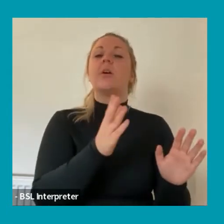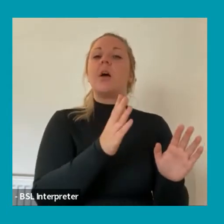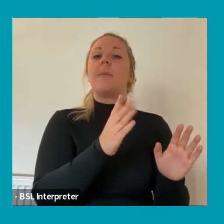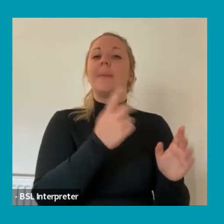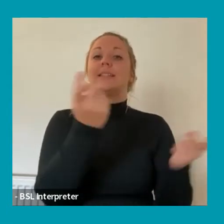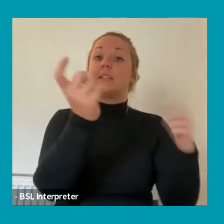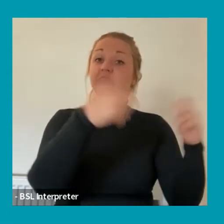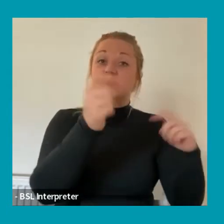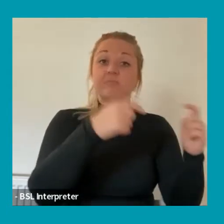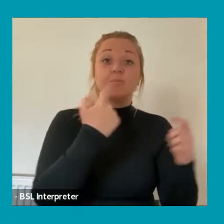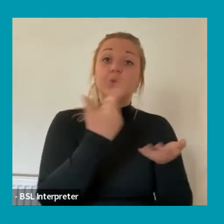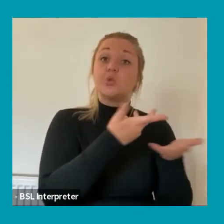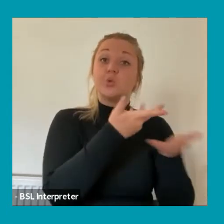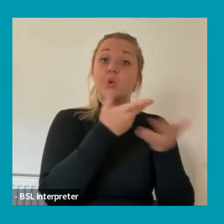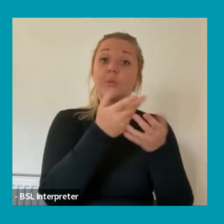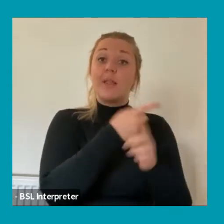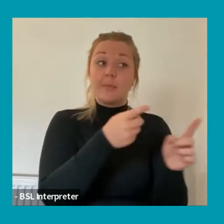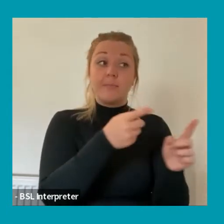We connected them to the IT Department.